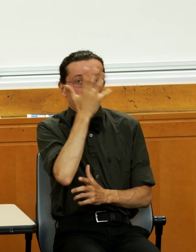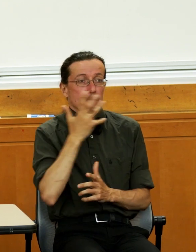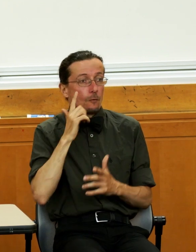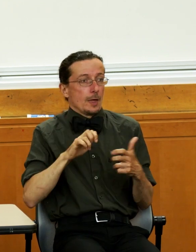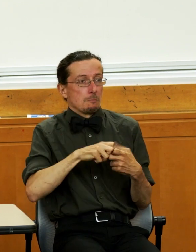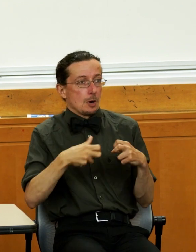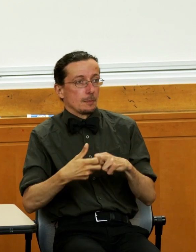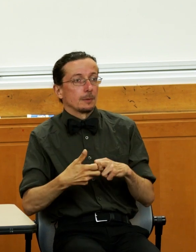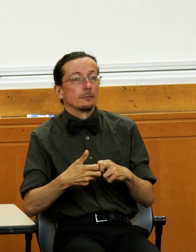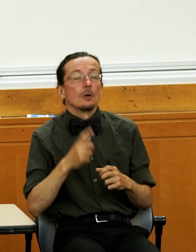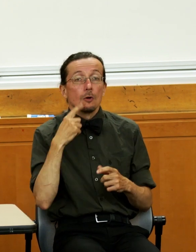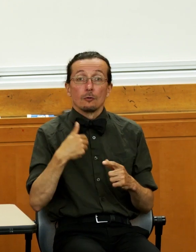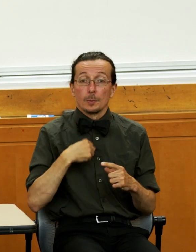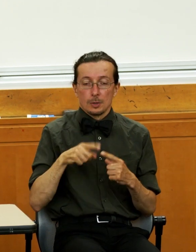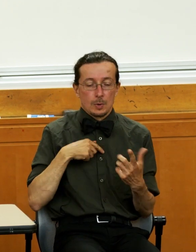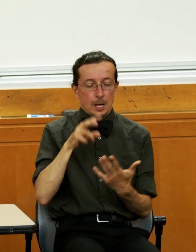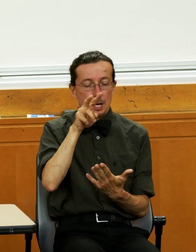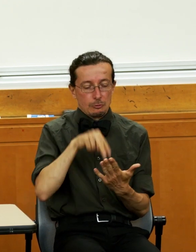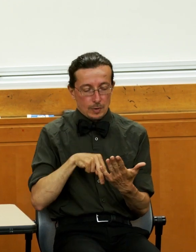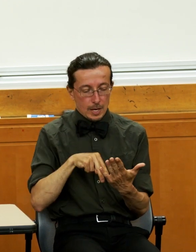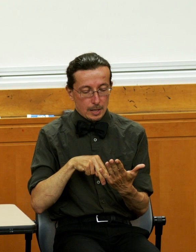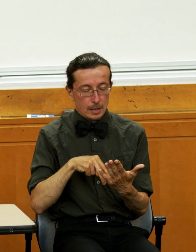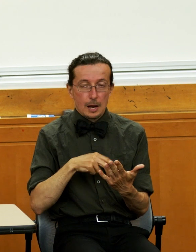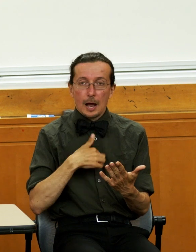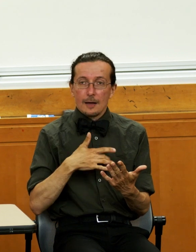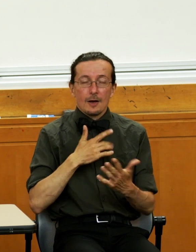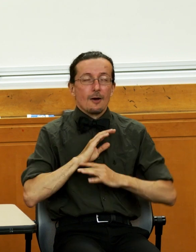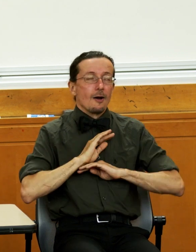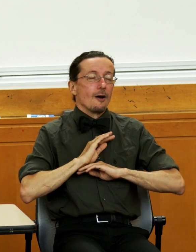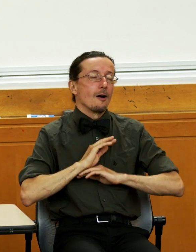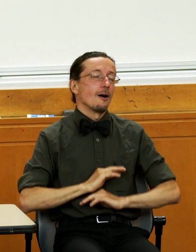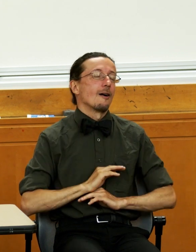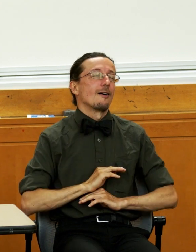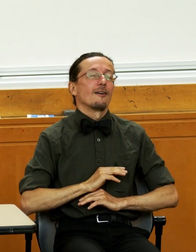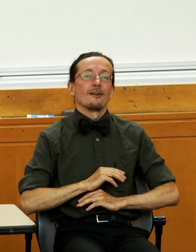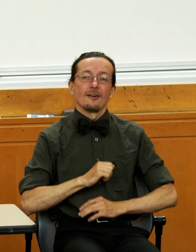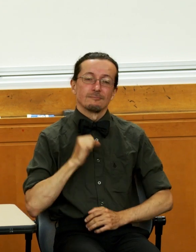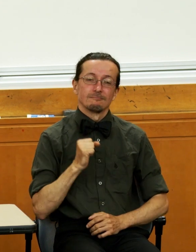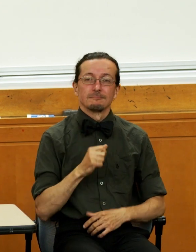when I discovered that piece, when I read it, it was freeing because I was like, “I don't have to